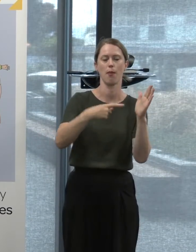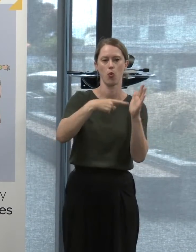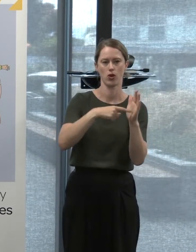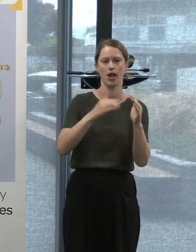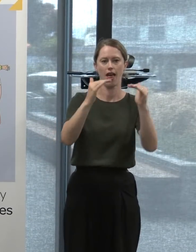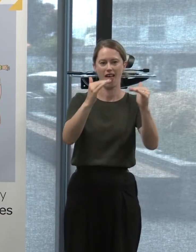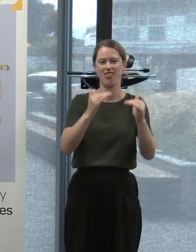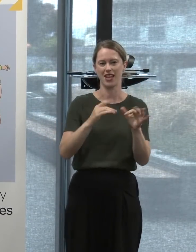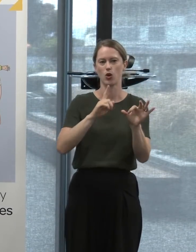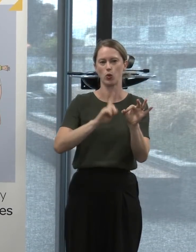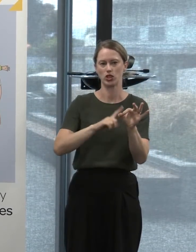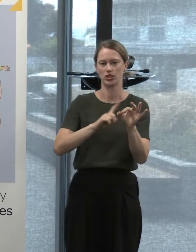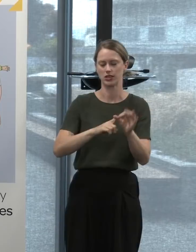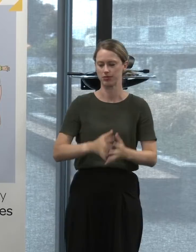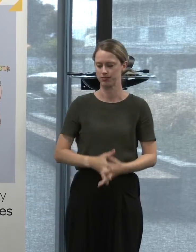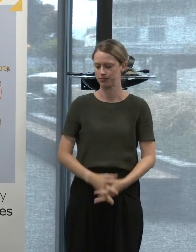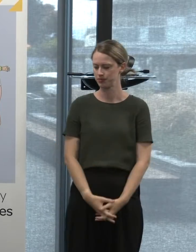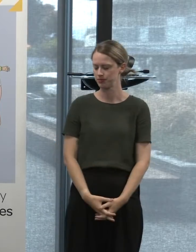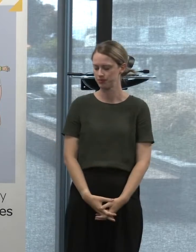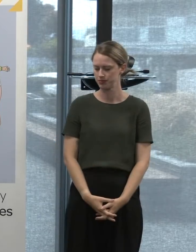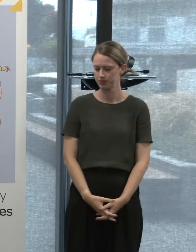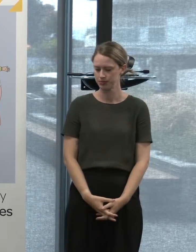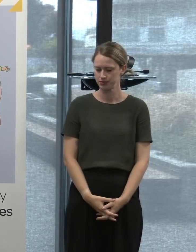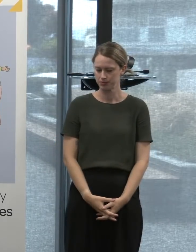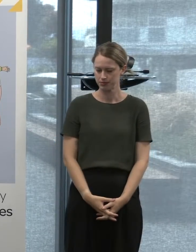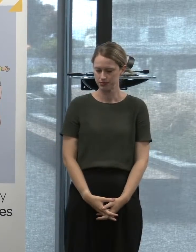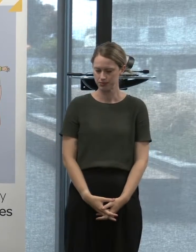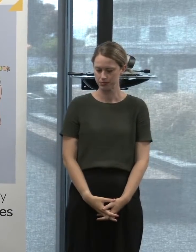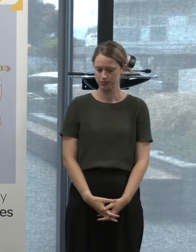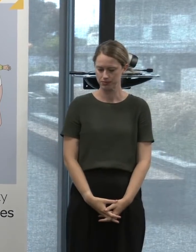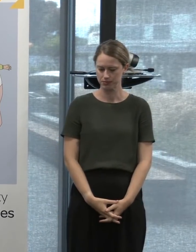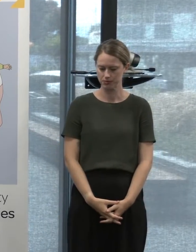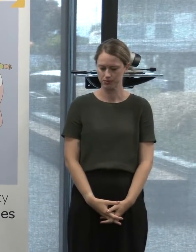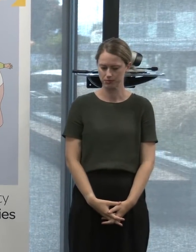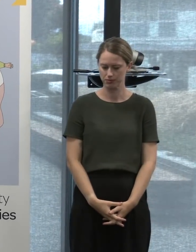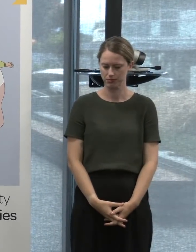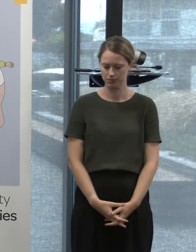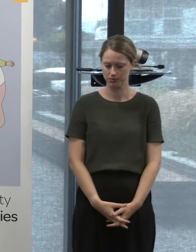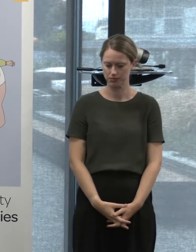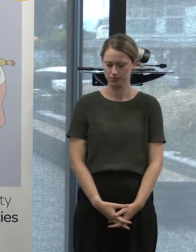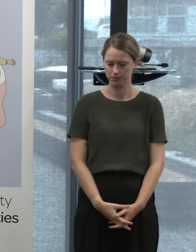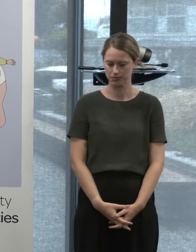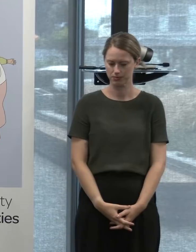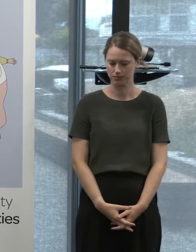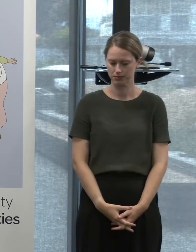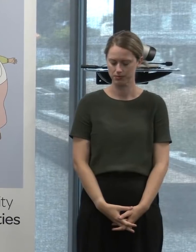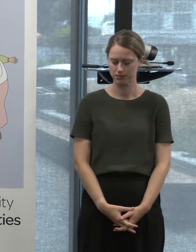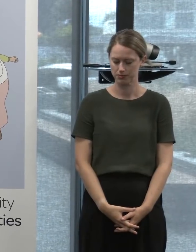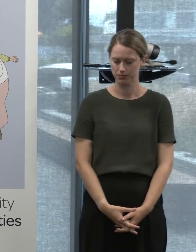Bloomfield to talk to the updated advice and set out the latest science on the benefit of boosters, and then we will